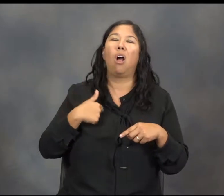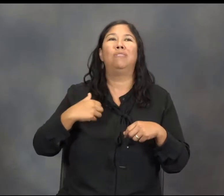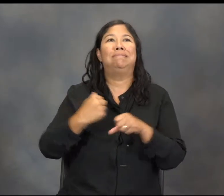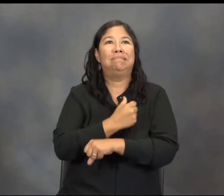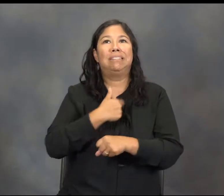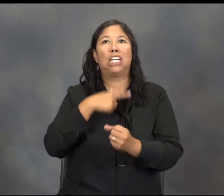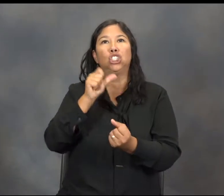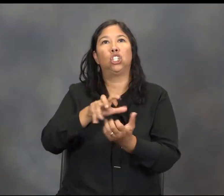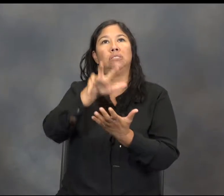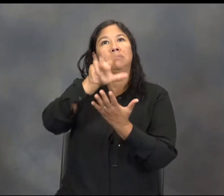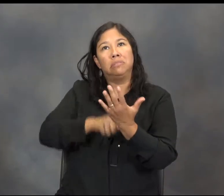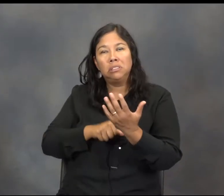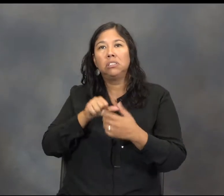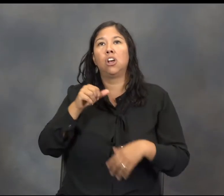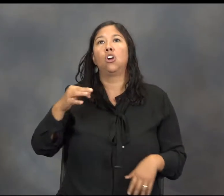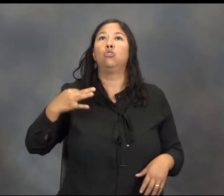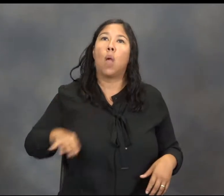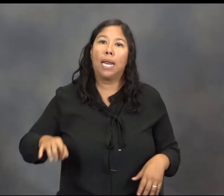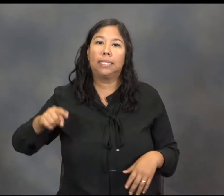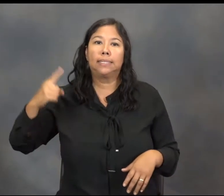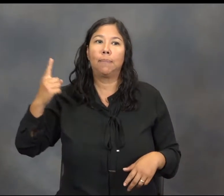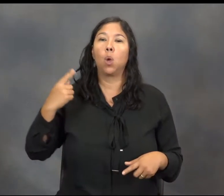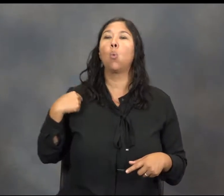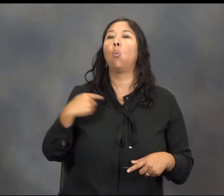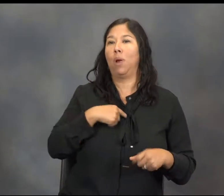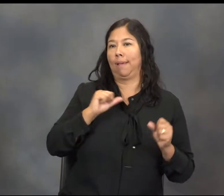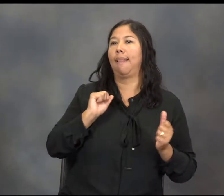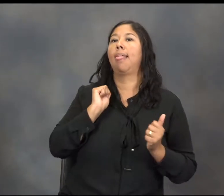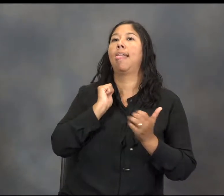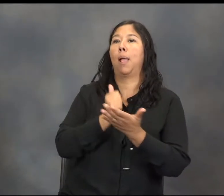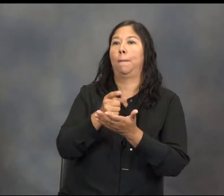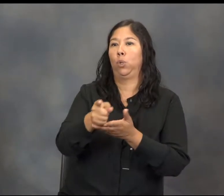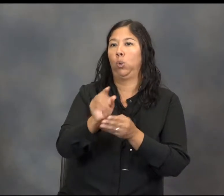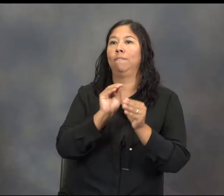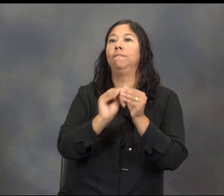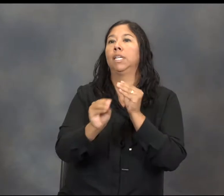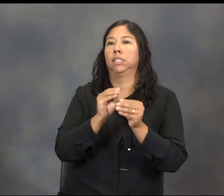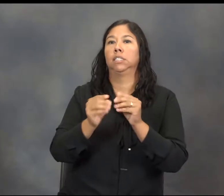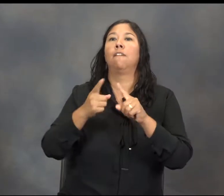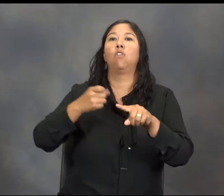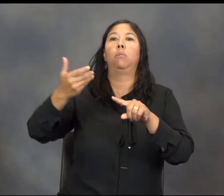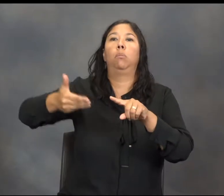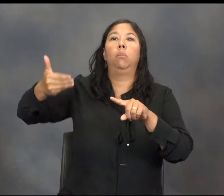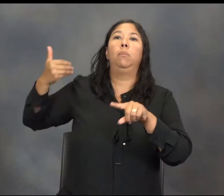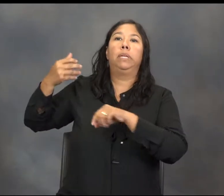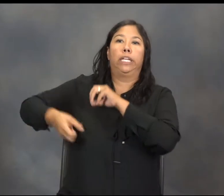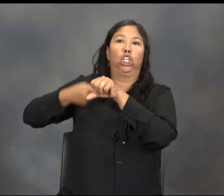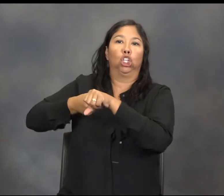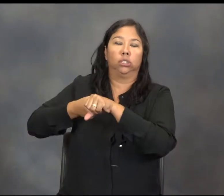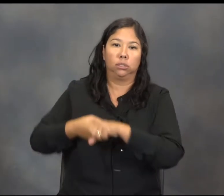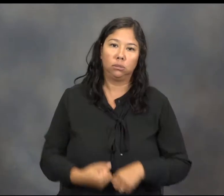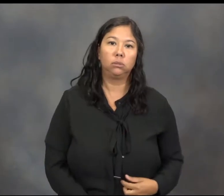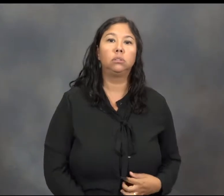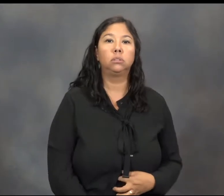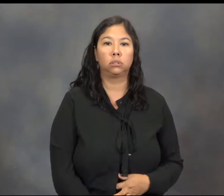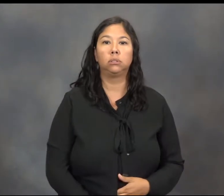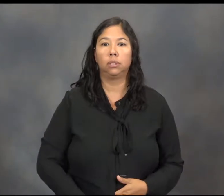we can help you file an amended return.